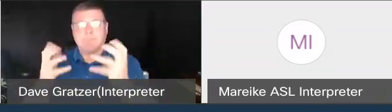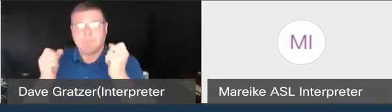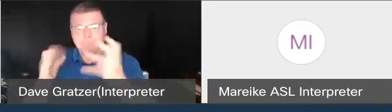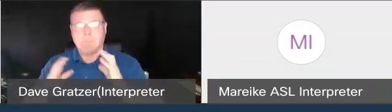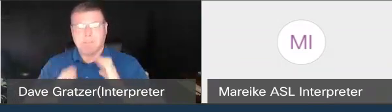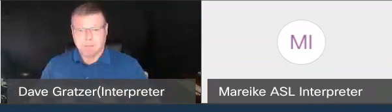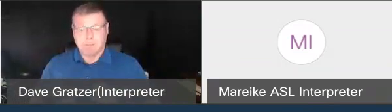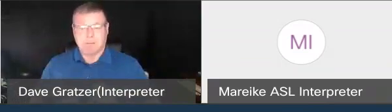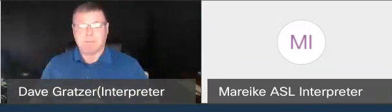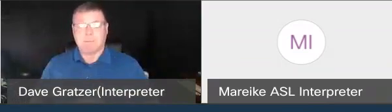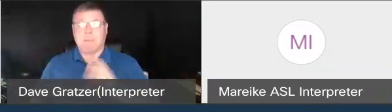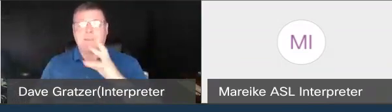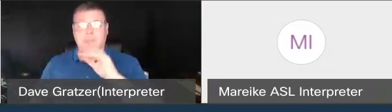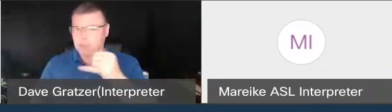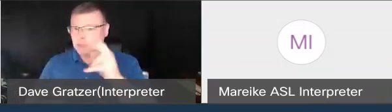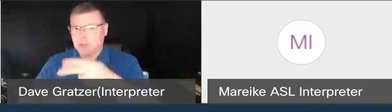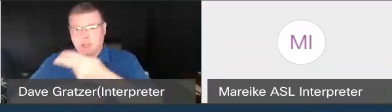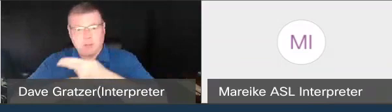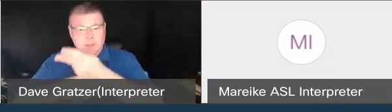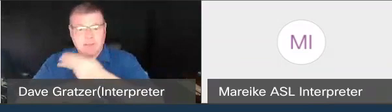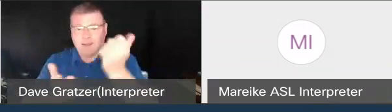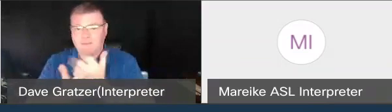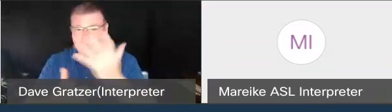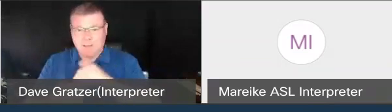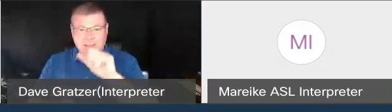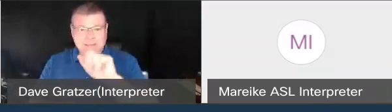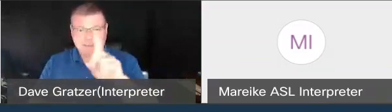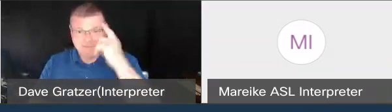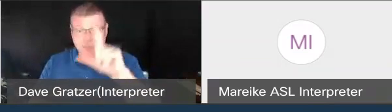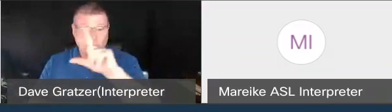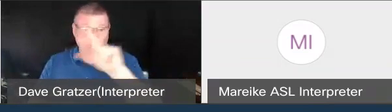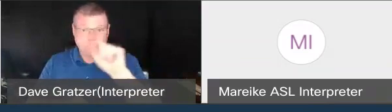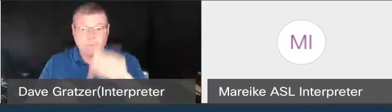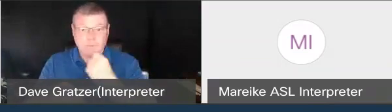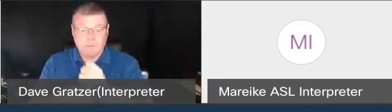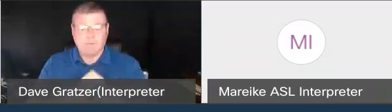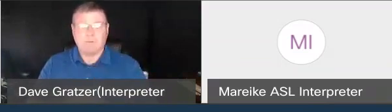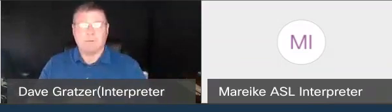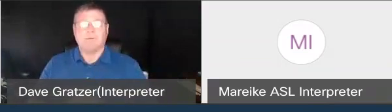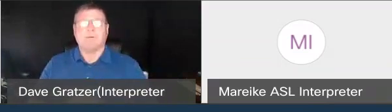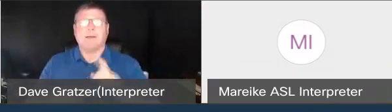and Jon took care of everybody in the city of San Diego for 20 years. Uh, but the answer is they will tell you